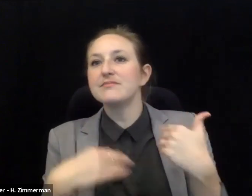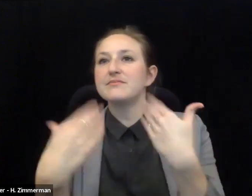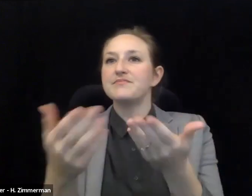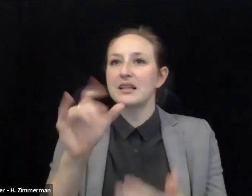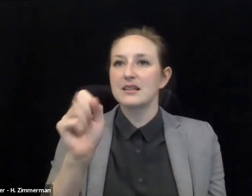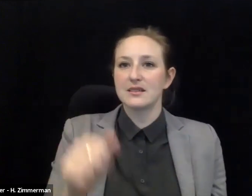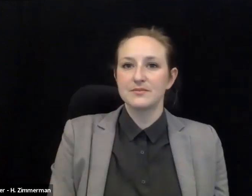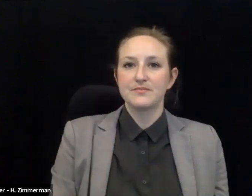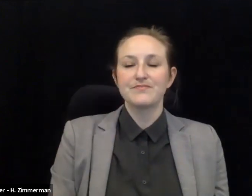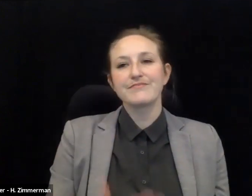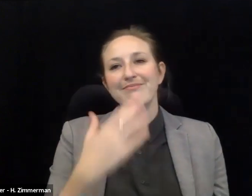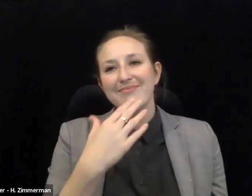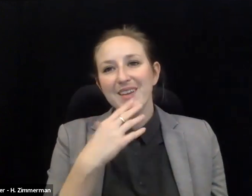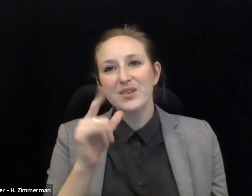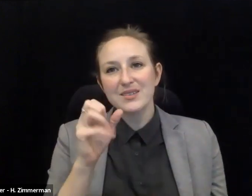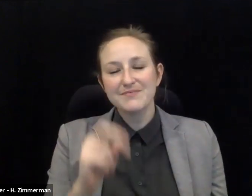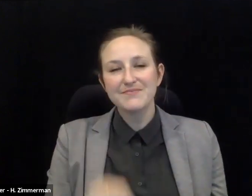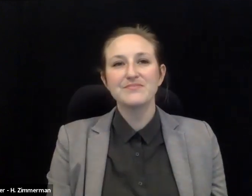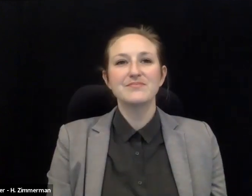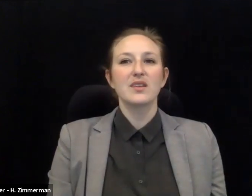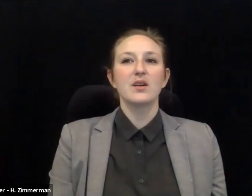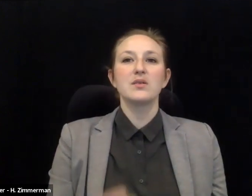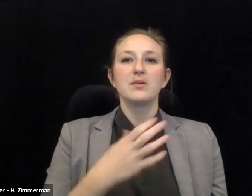Lisa (she/her), World Learning: Thank you, Justin. So my name is Lisa George,